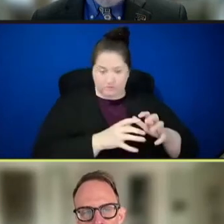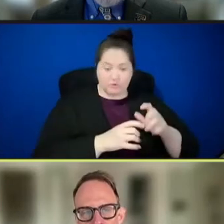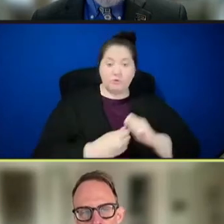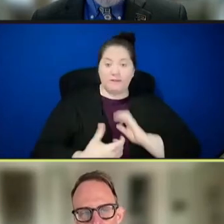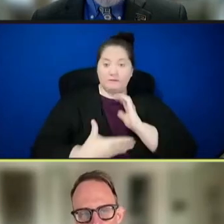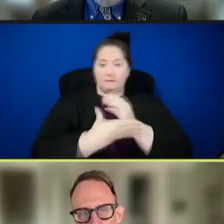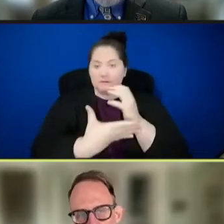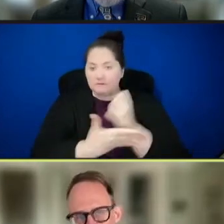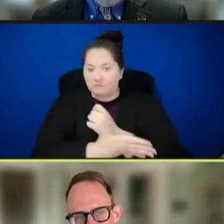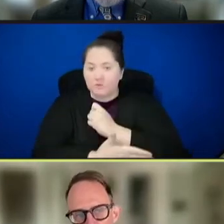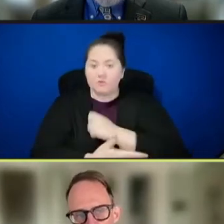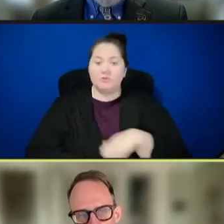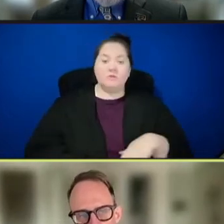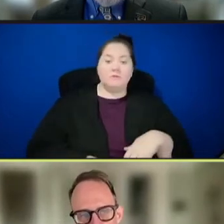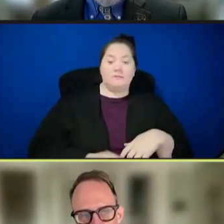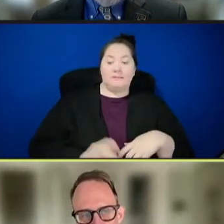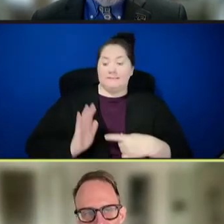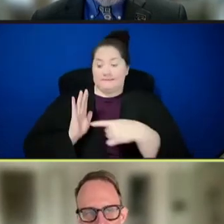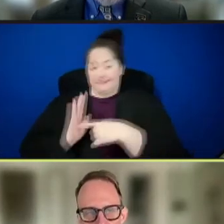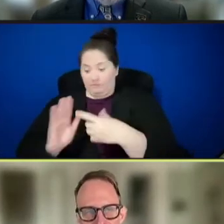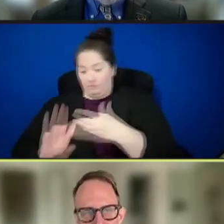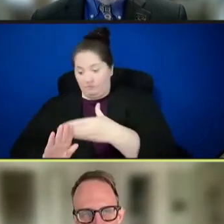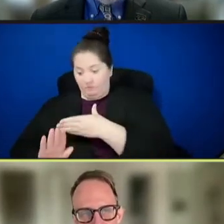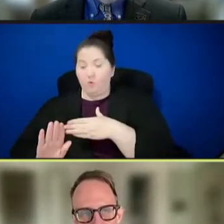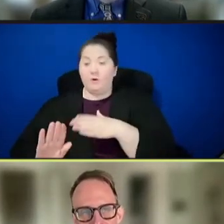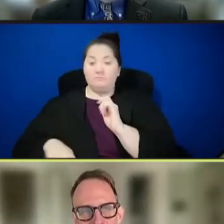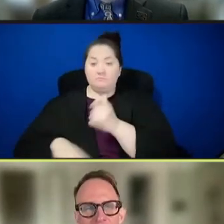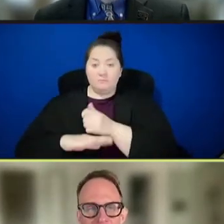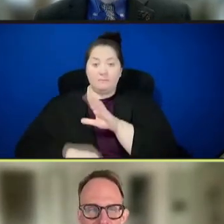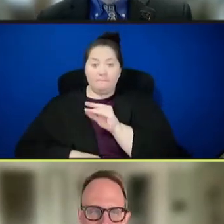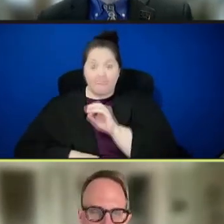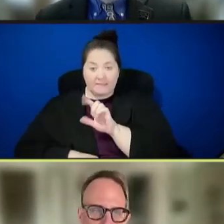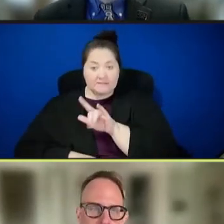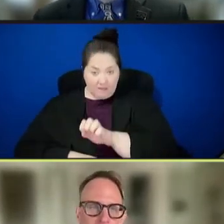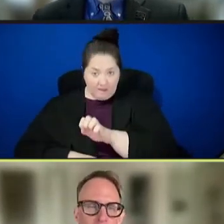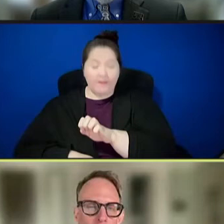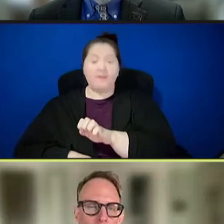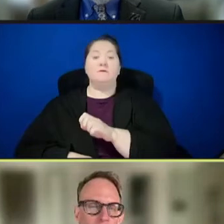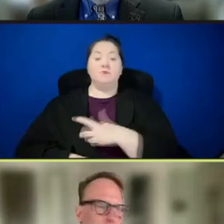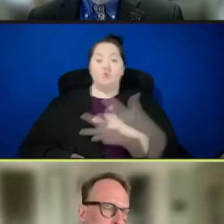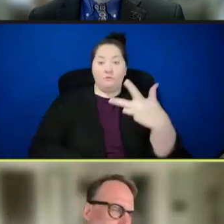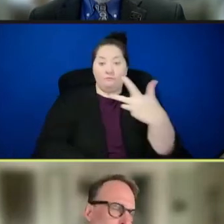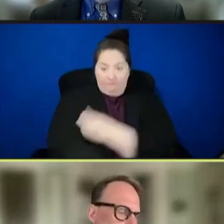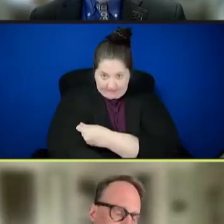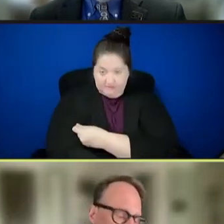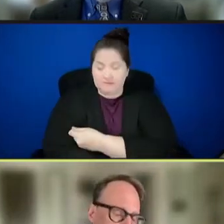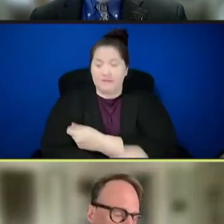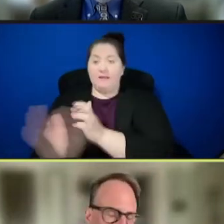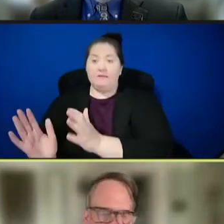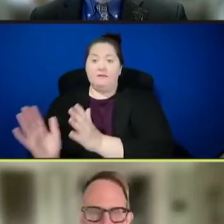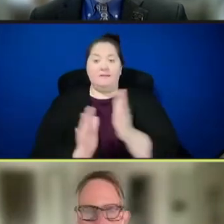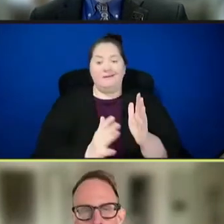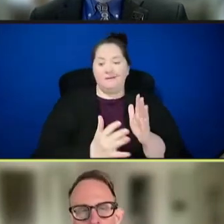sample before at a baseline you vaccinate and then you you or it could be an infection to you could